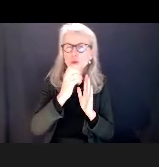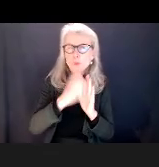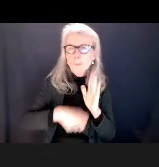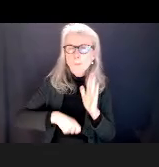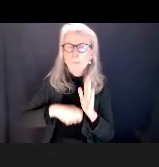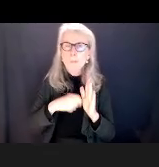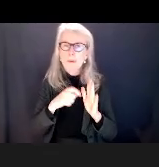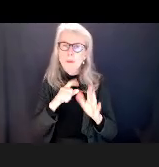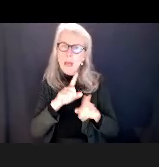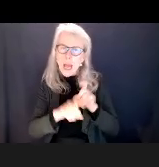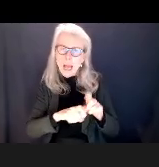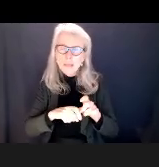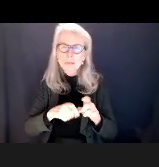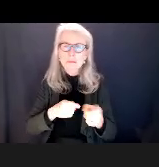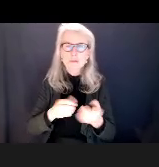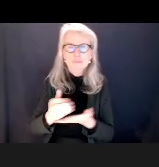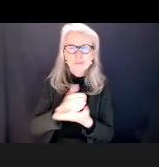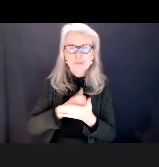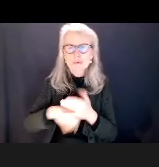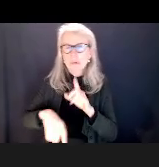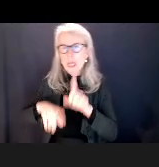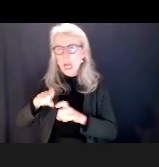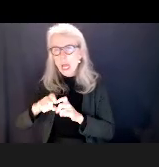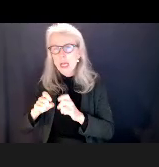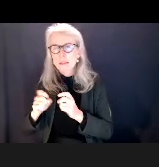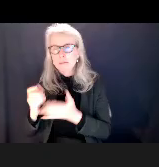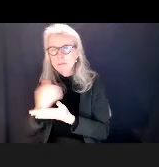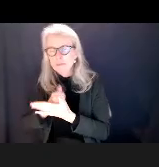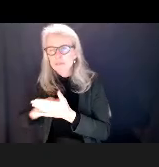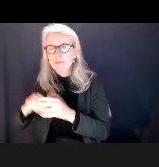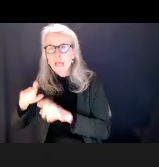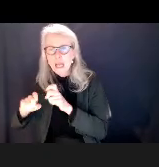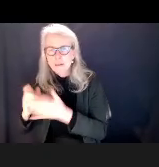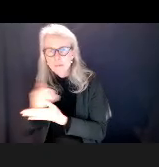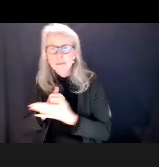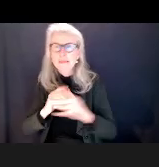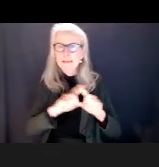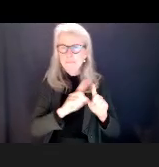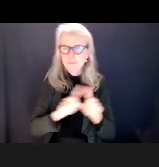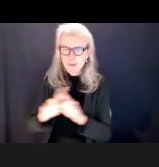community living work. So participants were invited to all three focus groups,